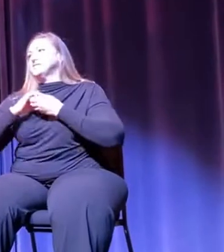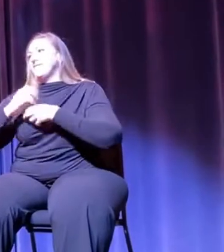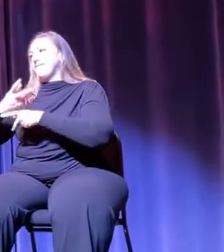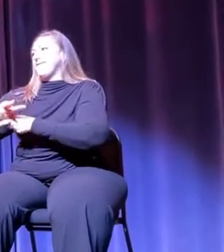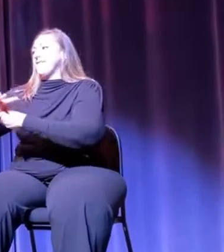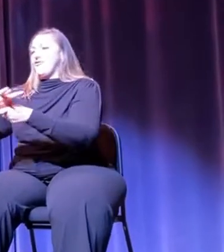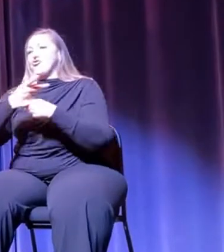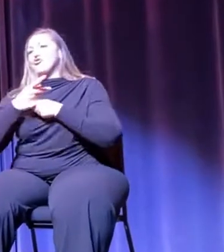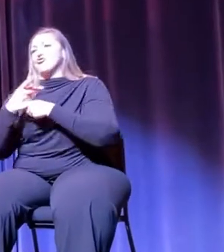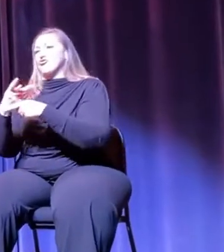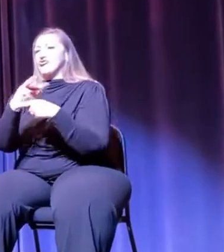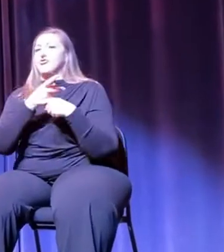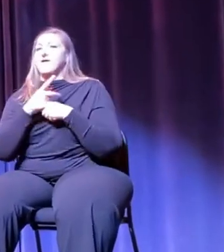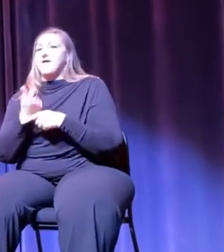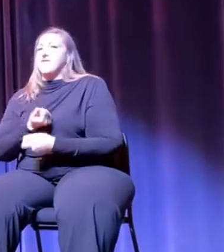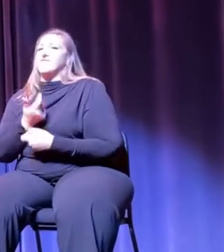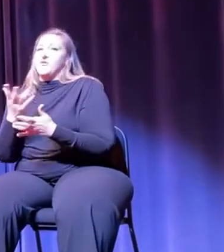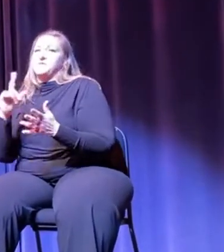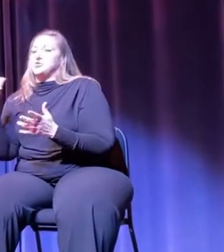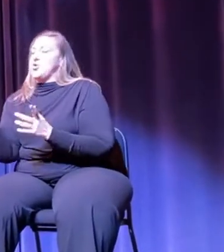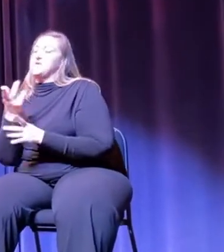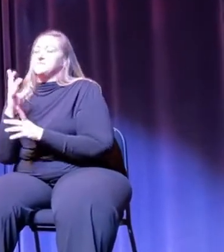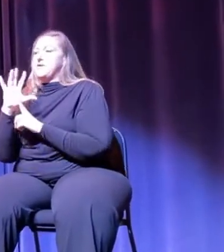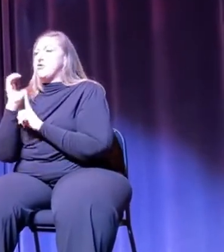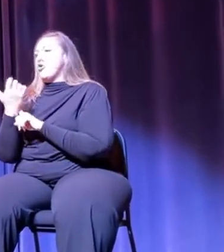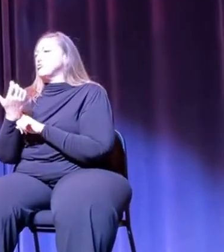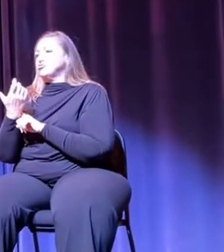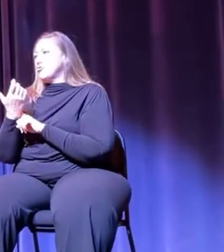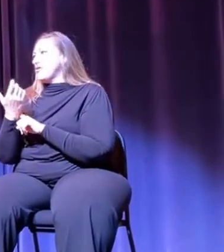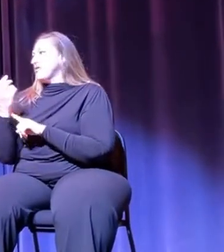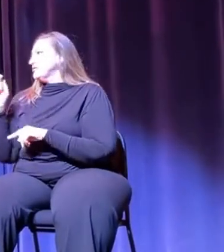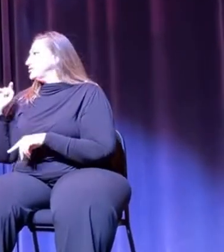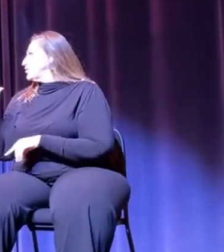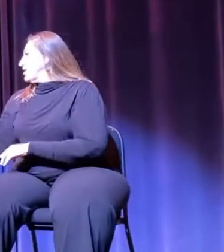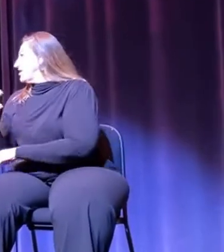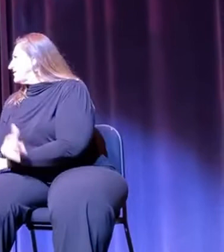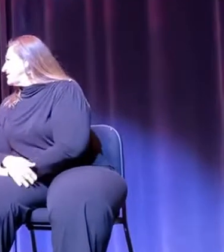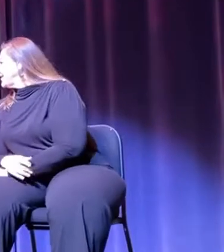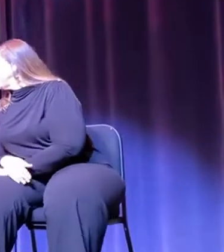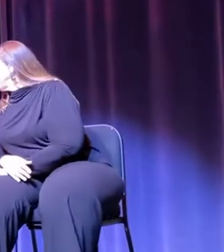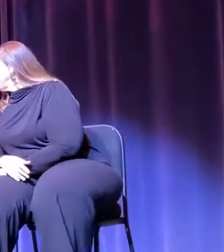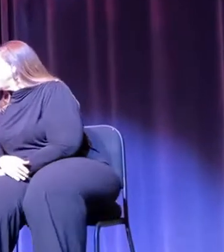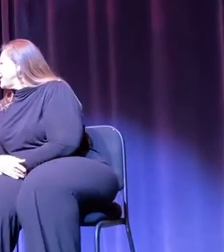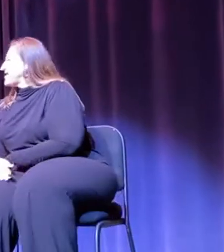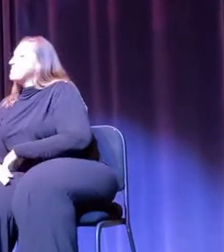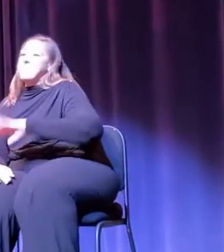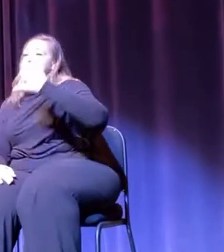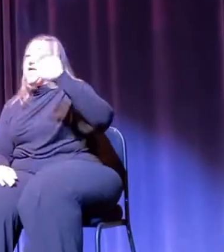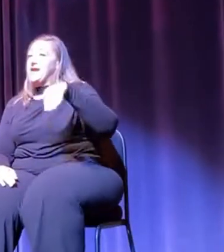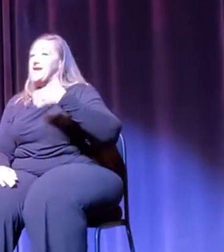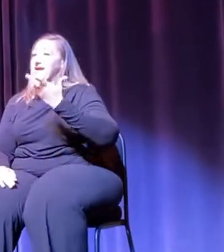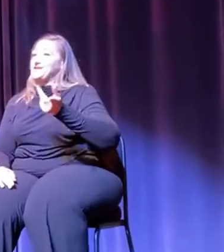and for me, poetry has always been a cultural tool. Which brings me to my next question.